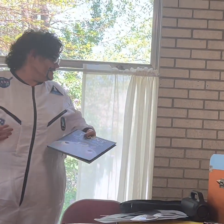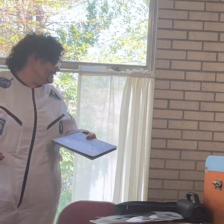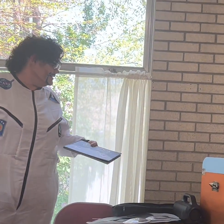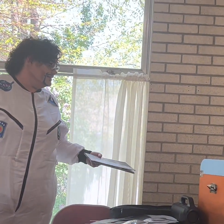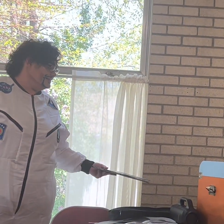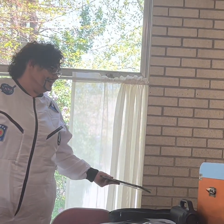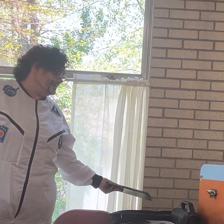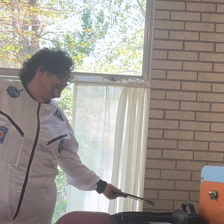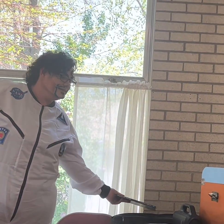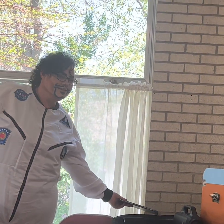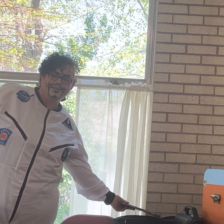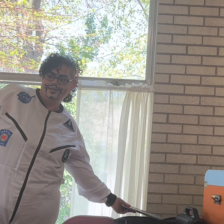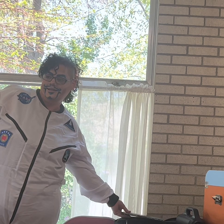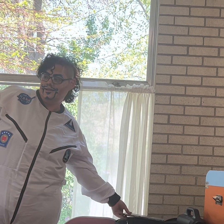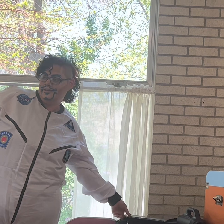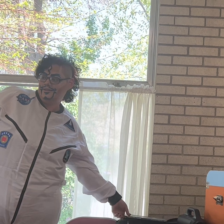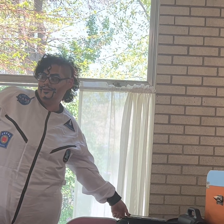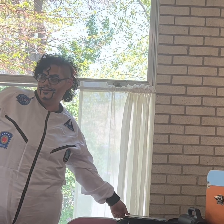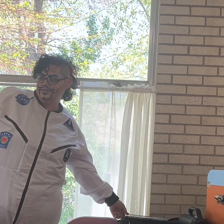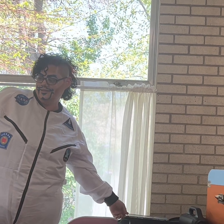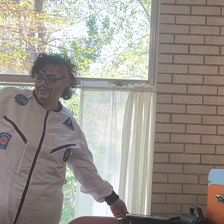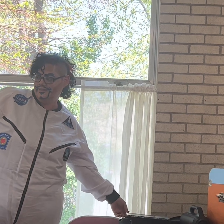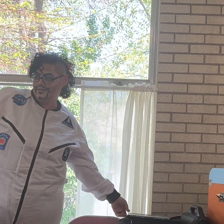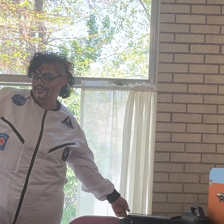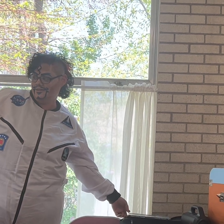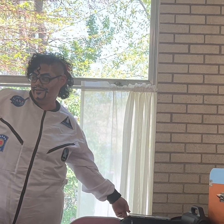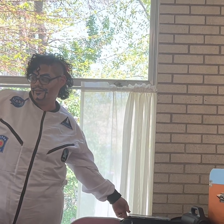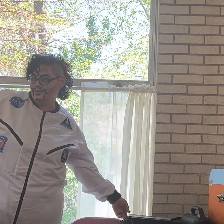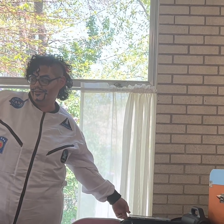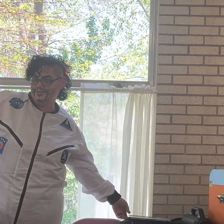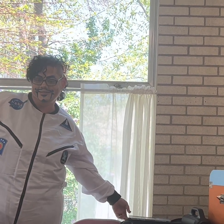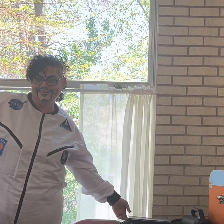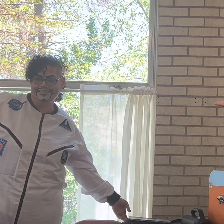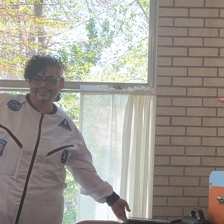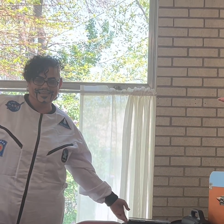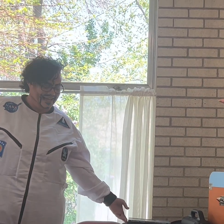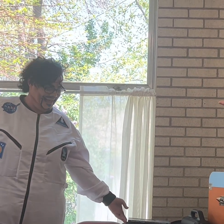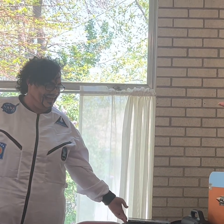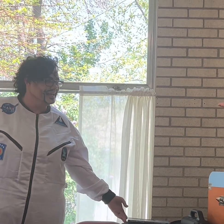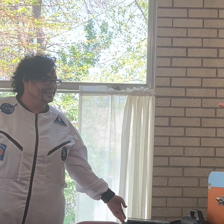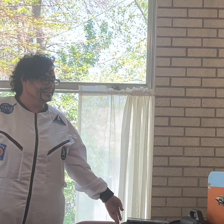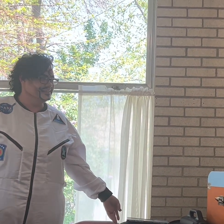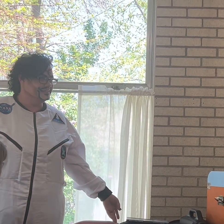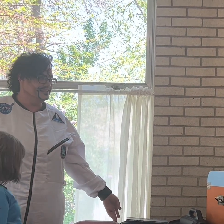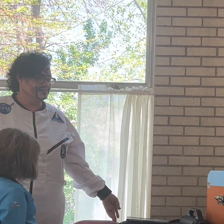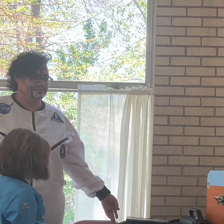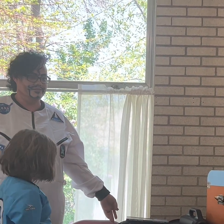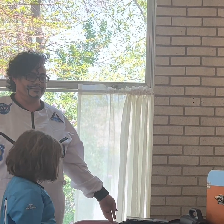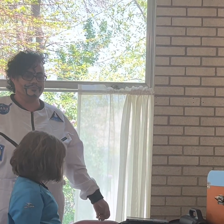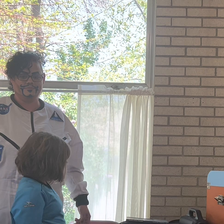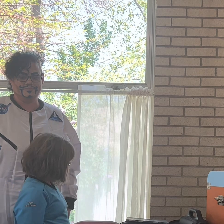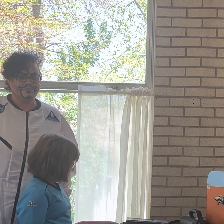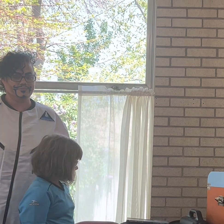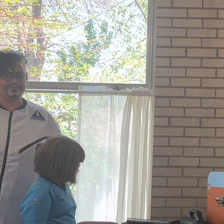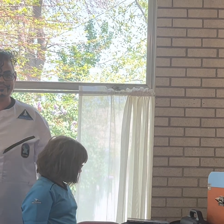to the Moon! Miss Cali: You want to step on Mars, I've heard this. Has anyone thought about being in astronaut before?